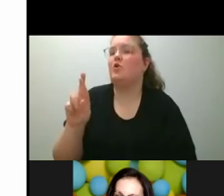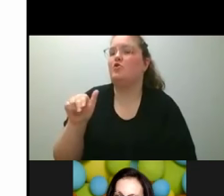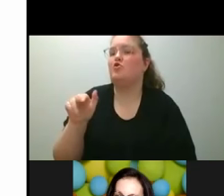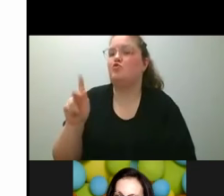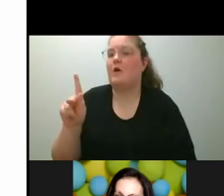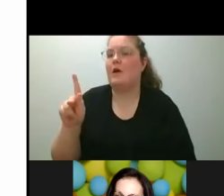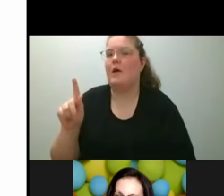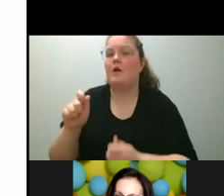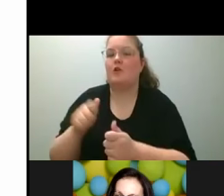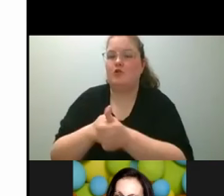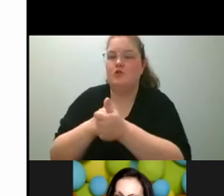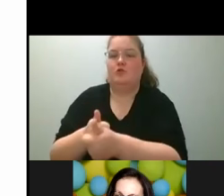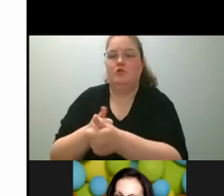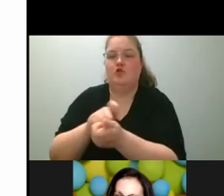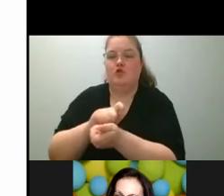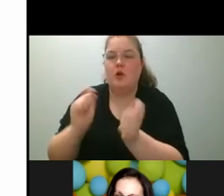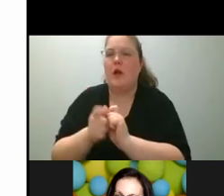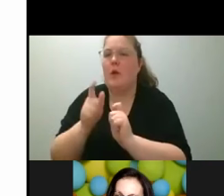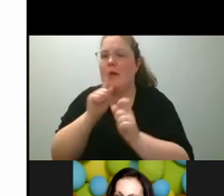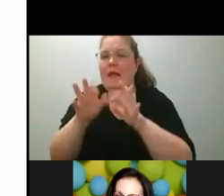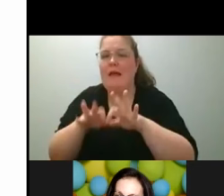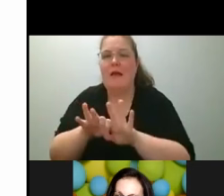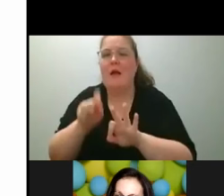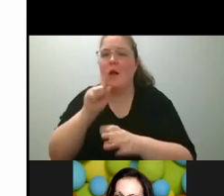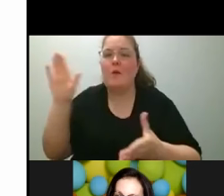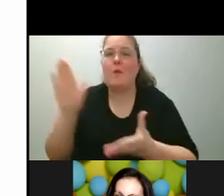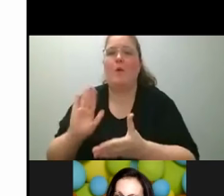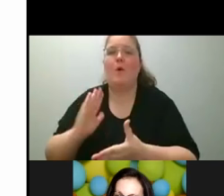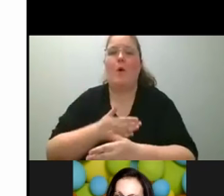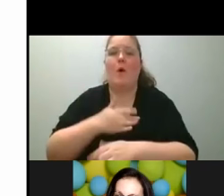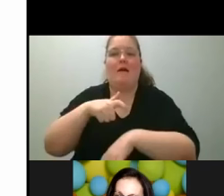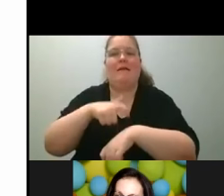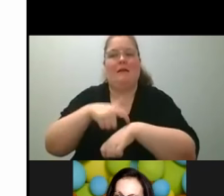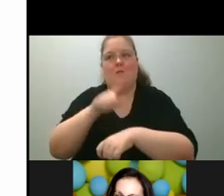It helps to save a lot on the time and effort of implementing your changes.